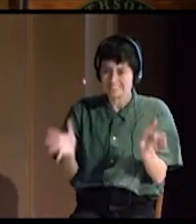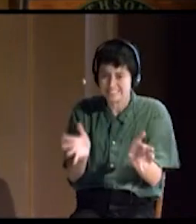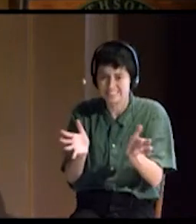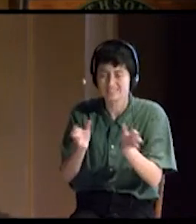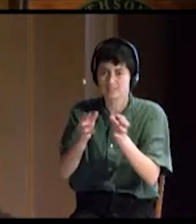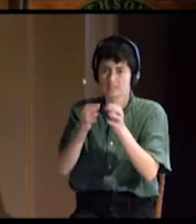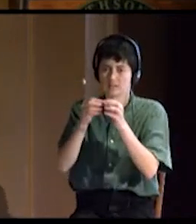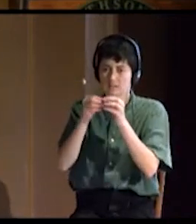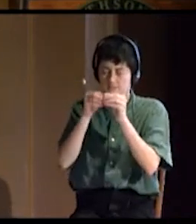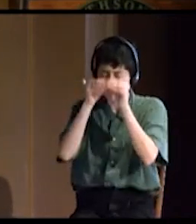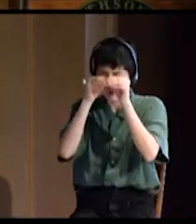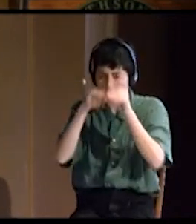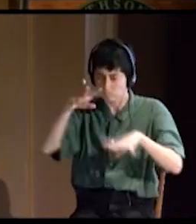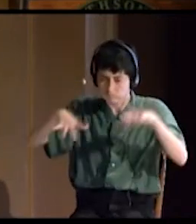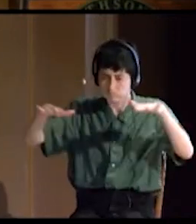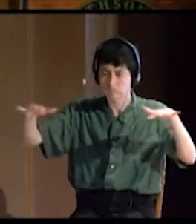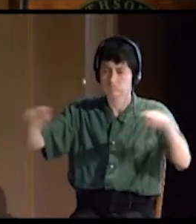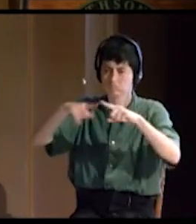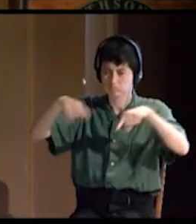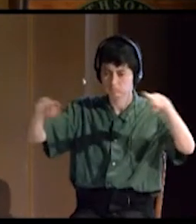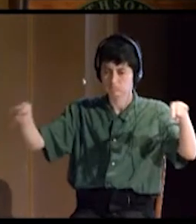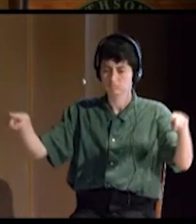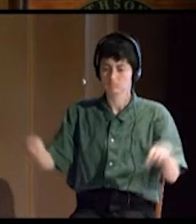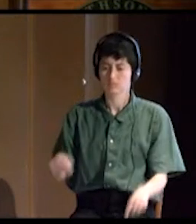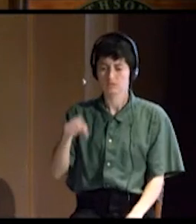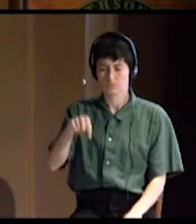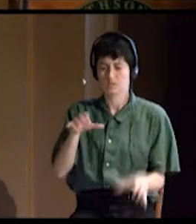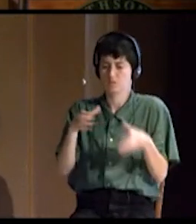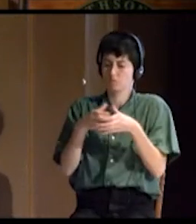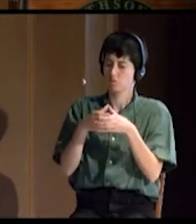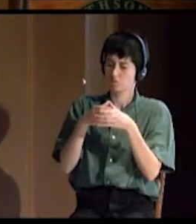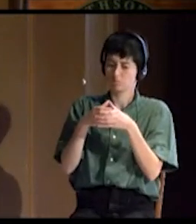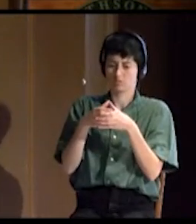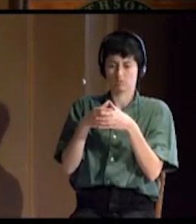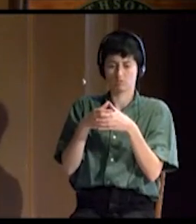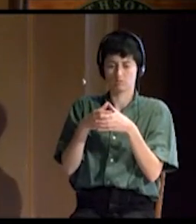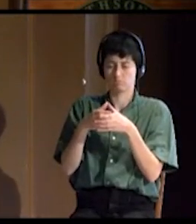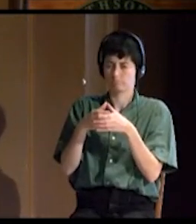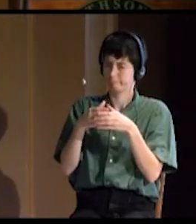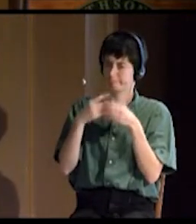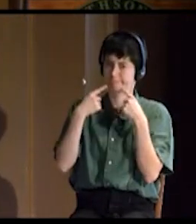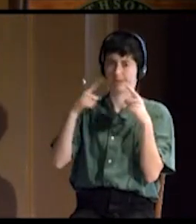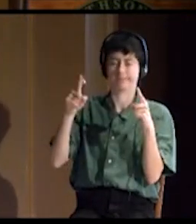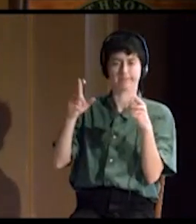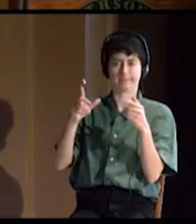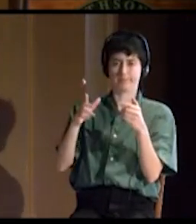at diversifying in response to climatic changes. But this brings up the question, what were the traits